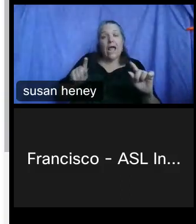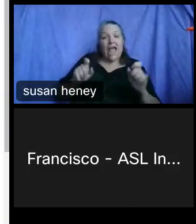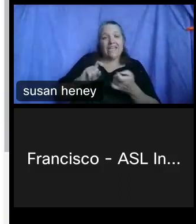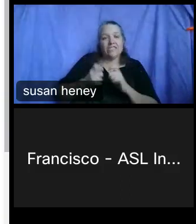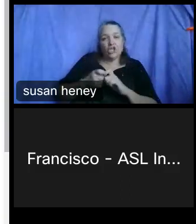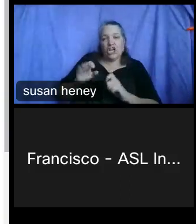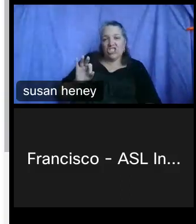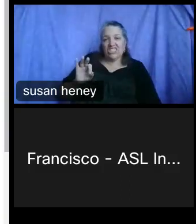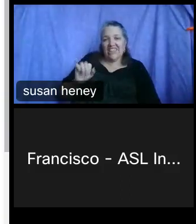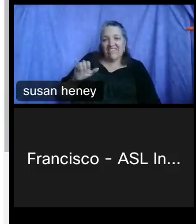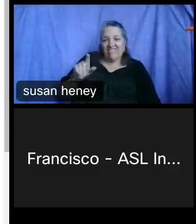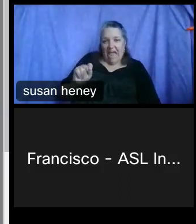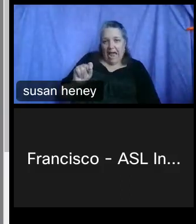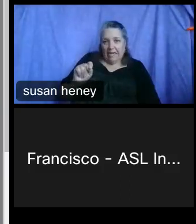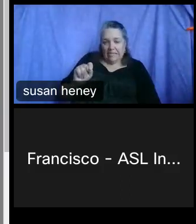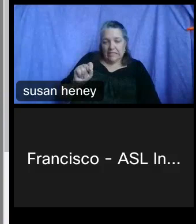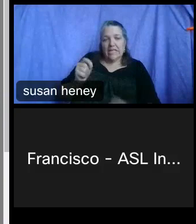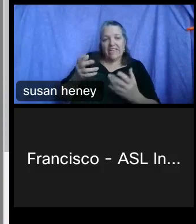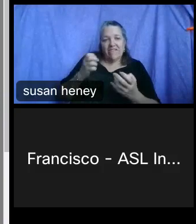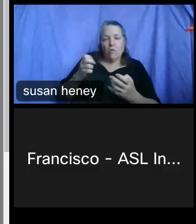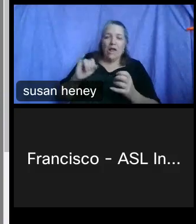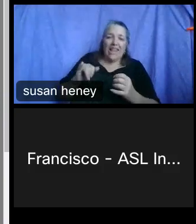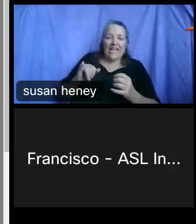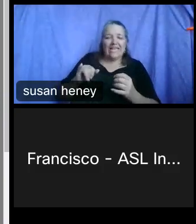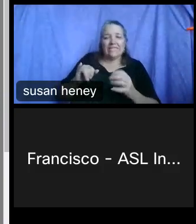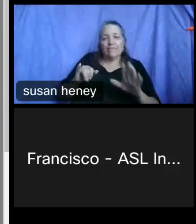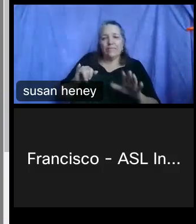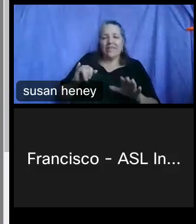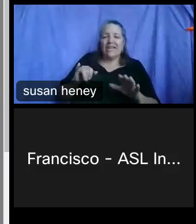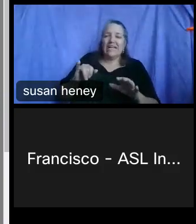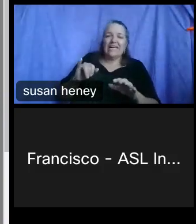If I wanted to select the Hispanic or Latino population in the city of Dallas,